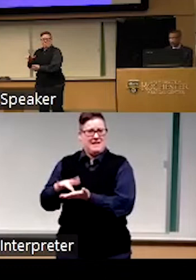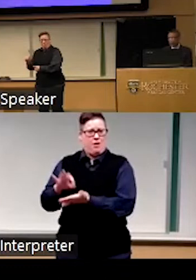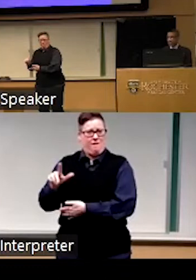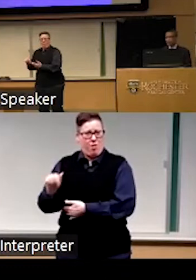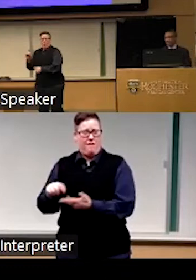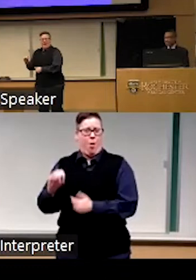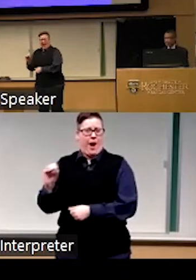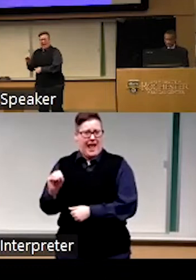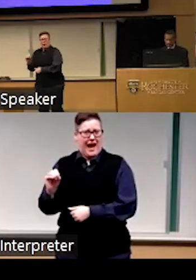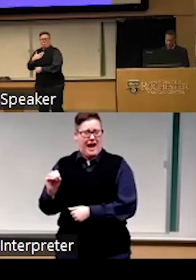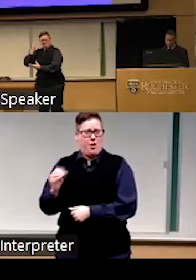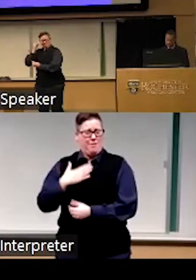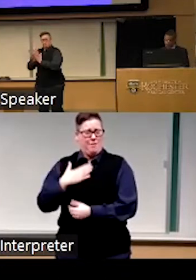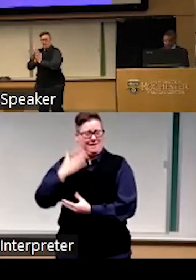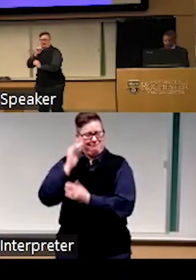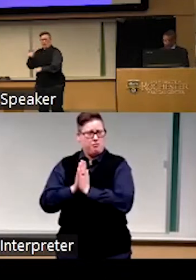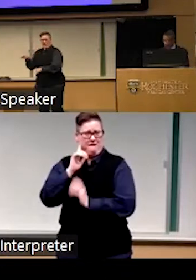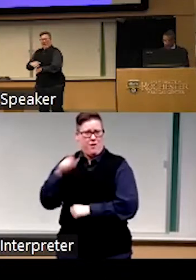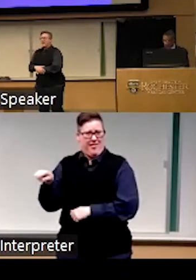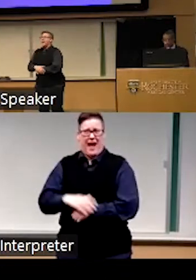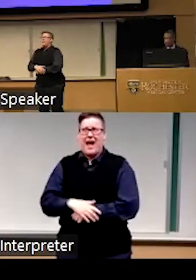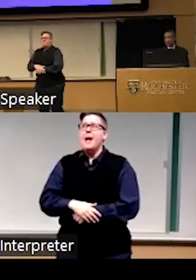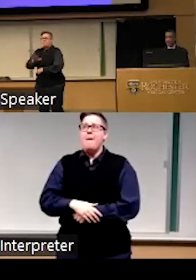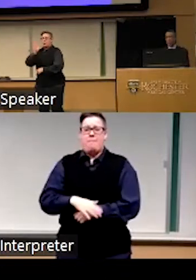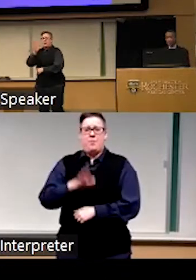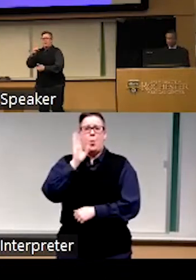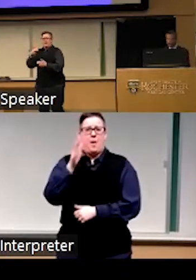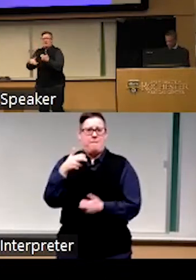your thoughts and prayers is they're going to have a very difficult uh next 24 hours